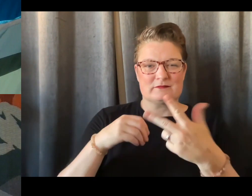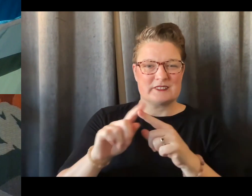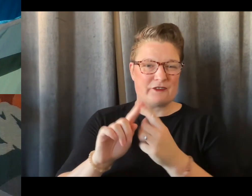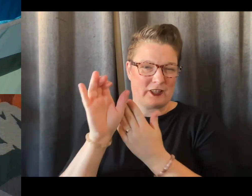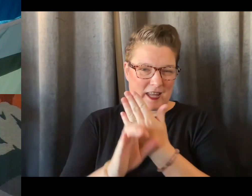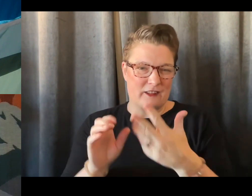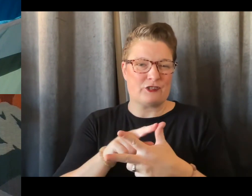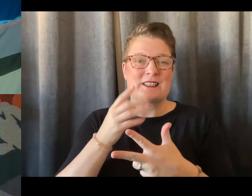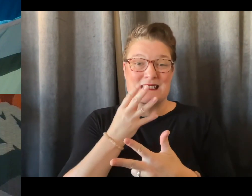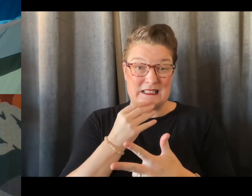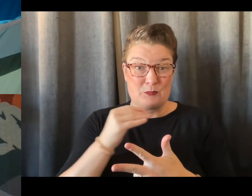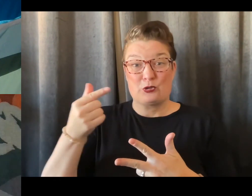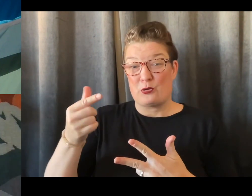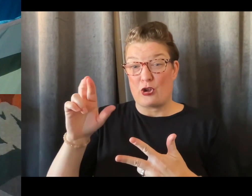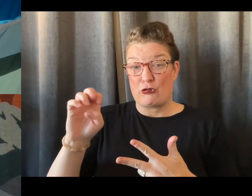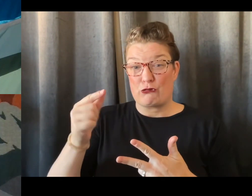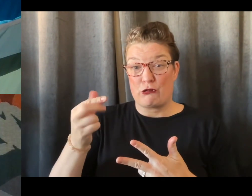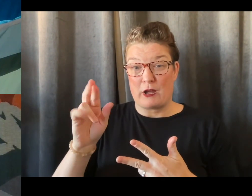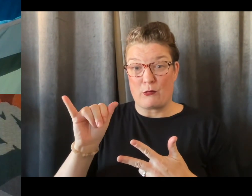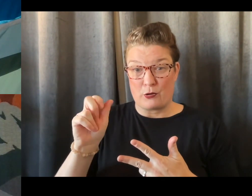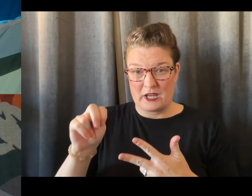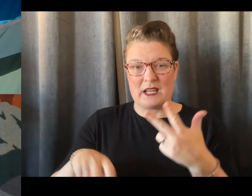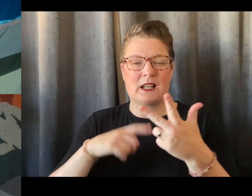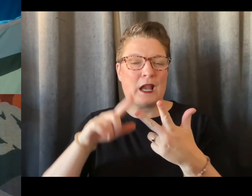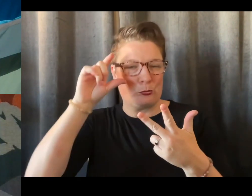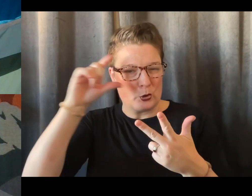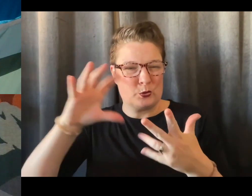This year's is called Indwelling Dreams of Olam HaBa.